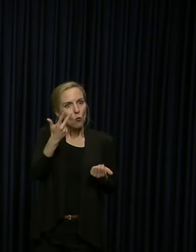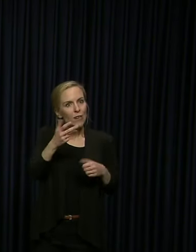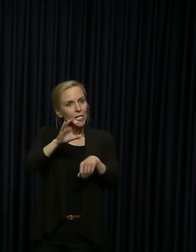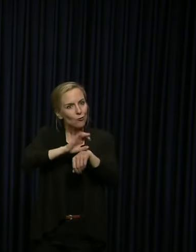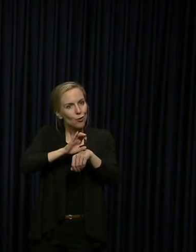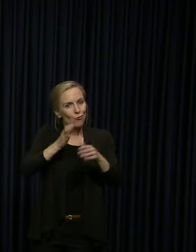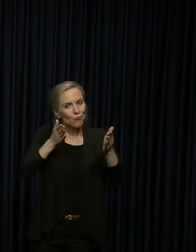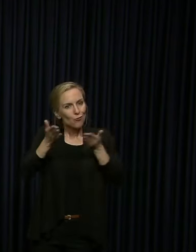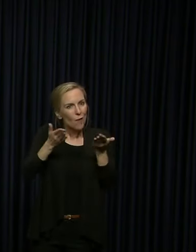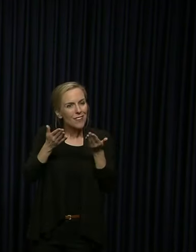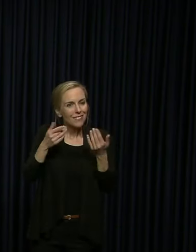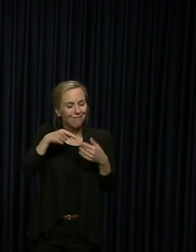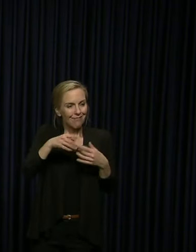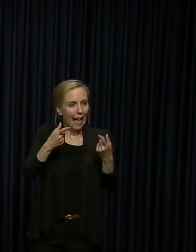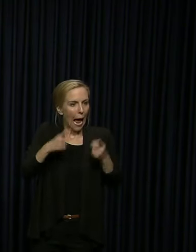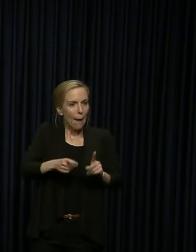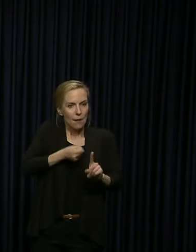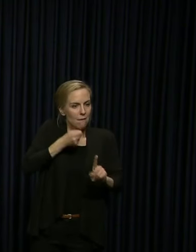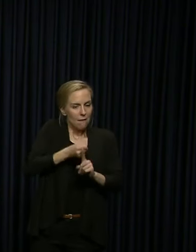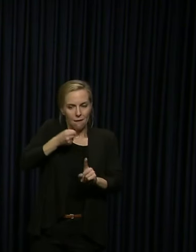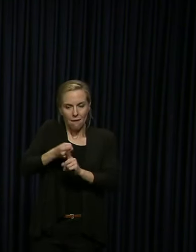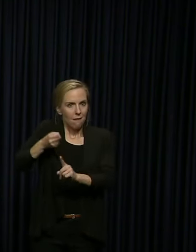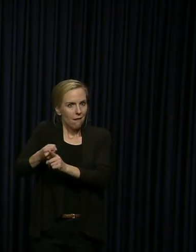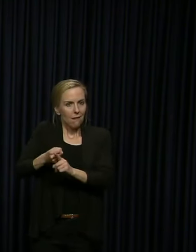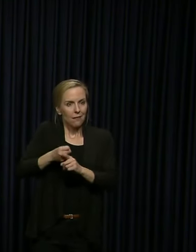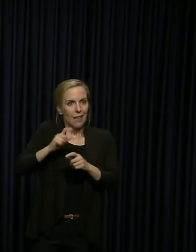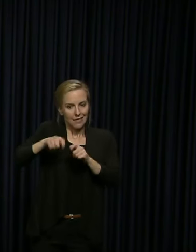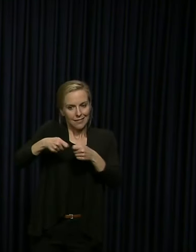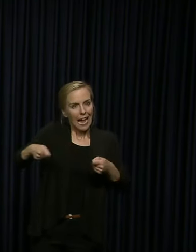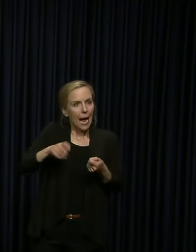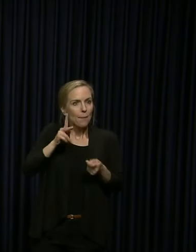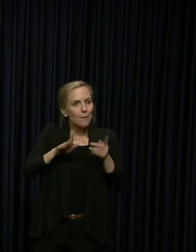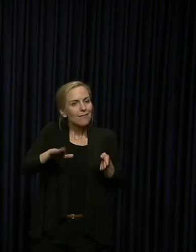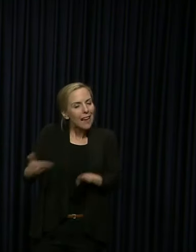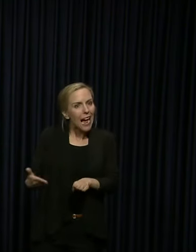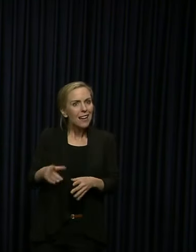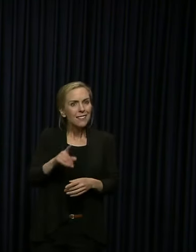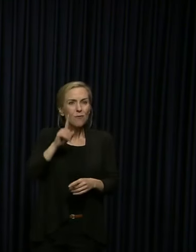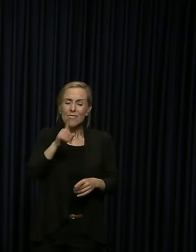EVERYBODY'S HAVING DIFFICULTY ON BUYING PERSONAL PROTECTIVE EQUIPMENT BECAUSE THE FEDERAL